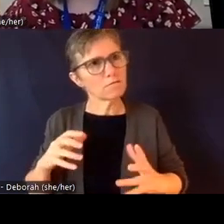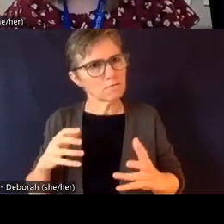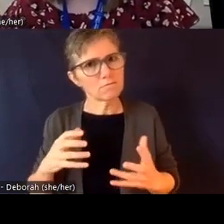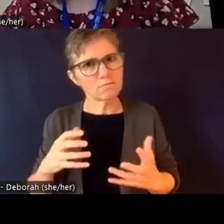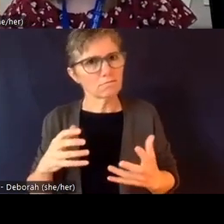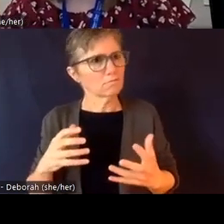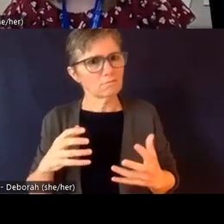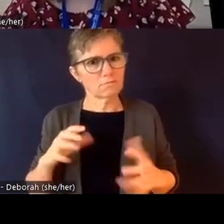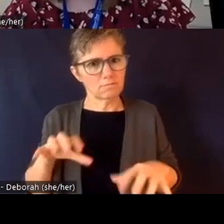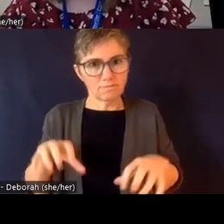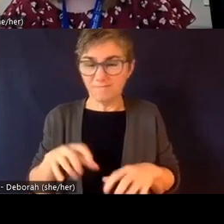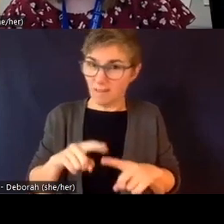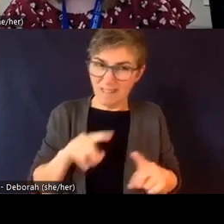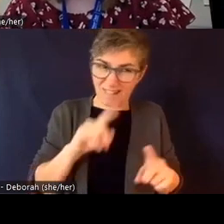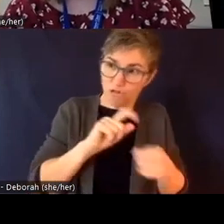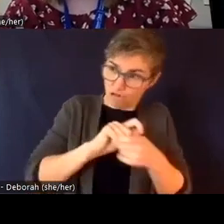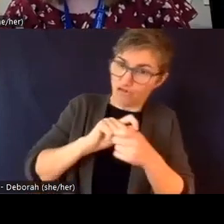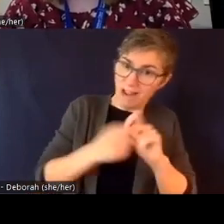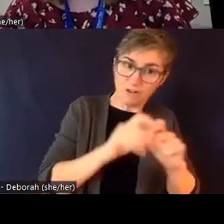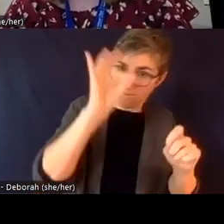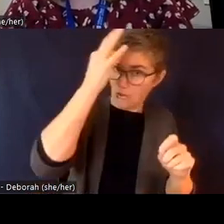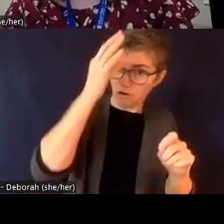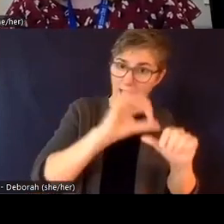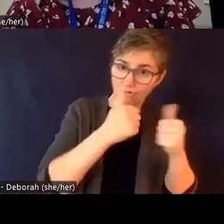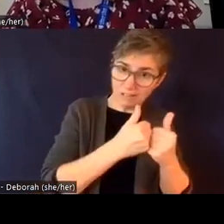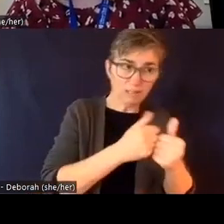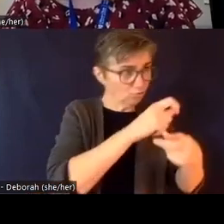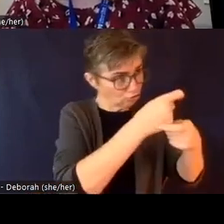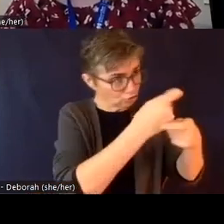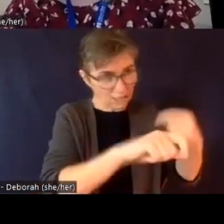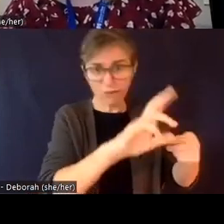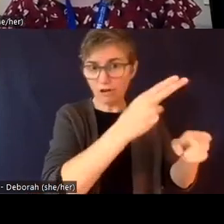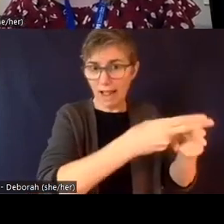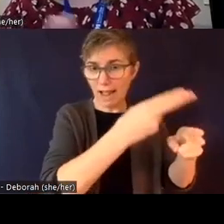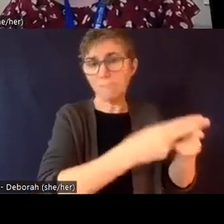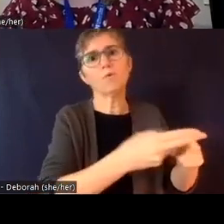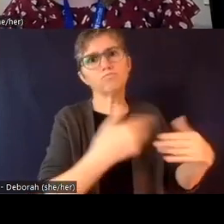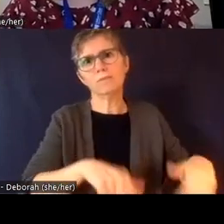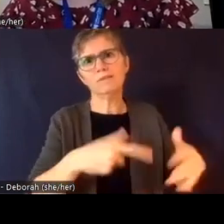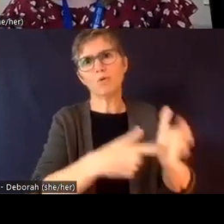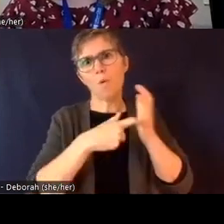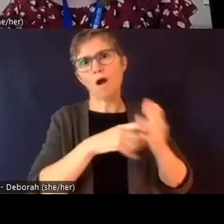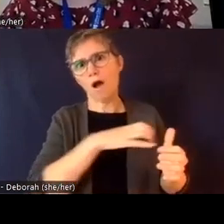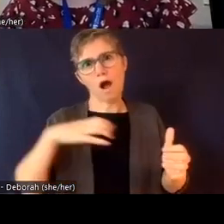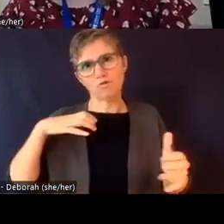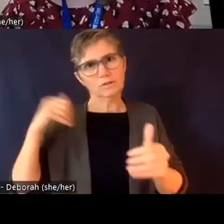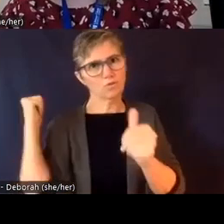title of these federal agencies. So I'm going to drop some links in the chat if you're interested